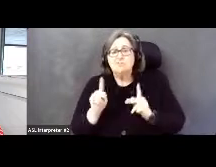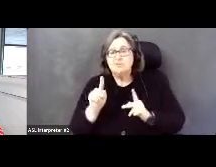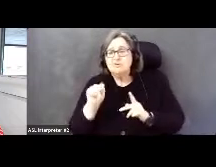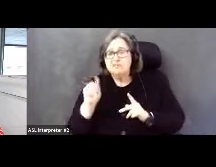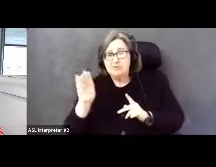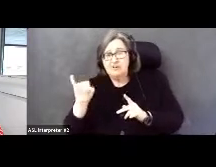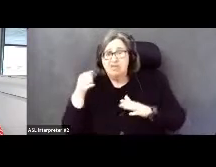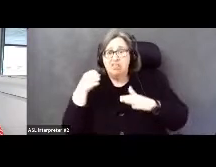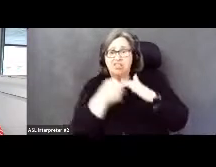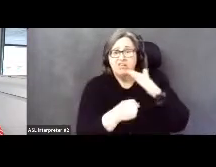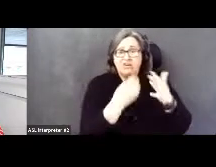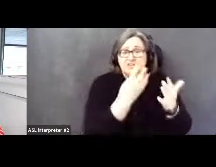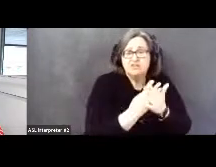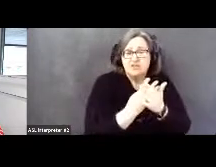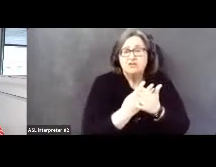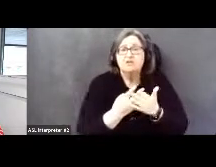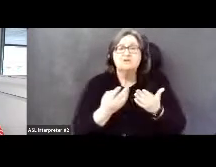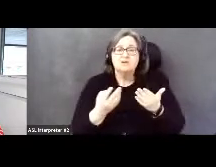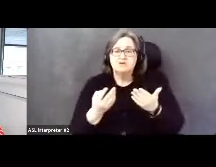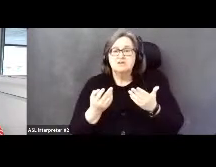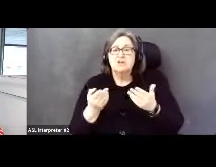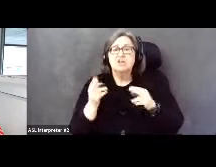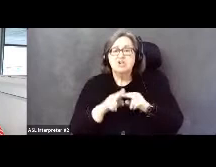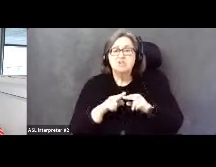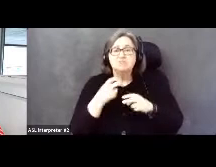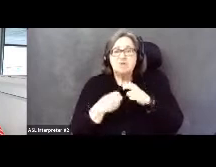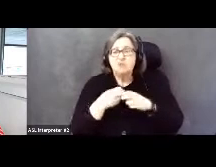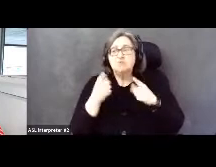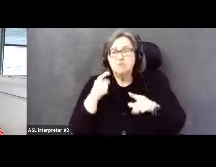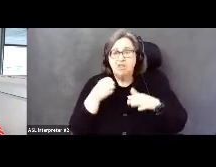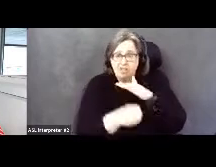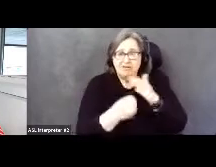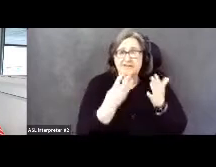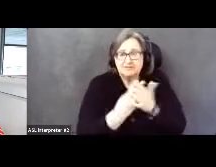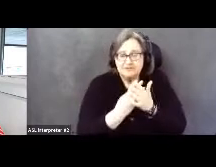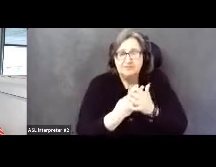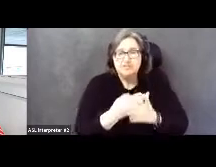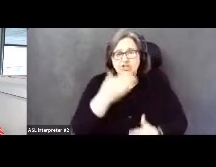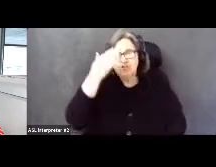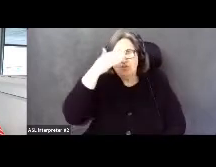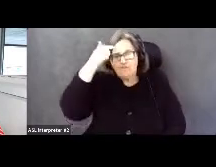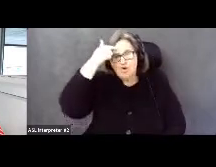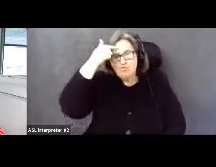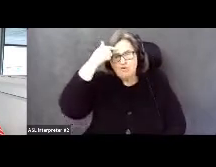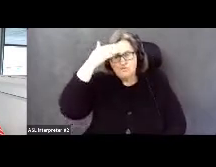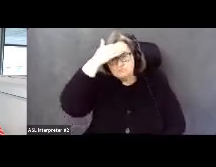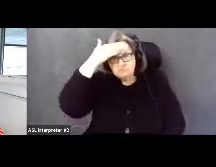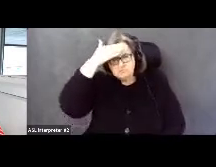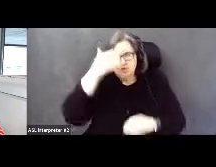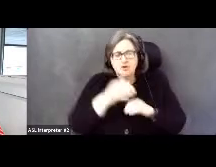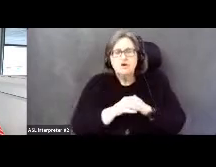incident when they are incarcerated. The frontal lobe issues also result in making inappropriate